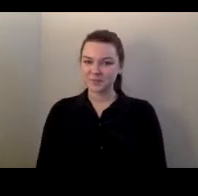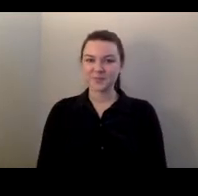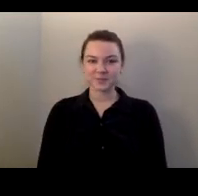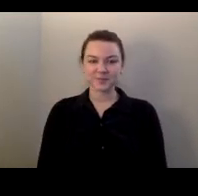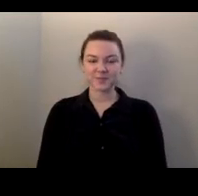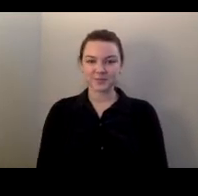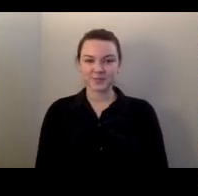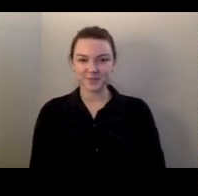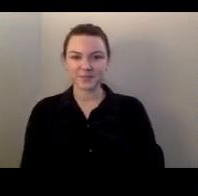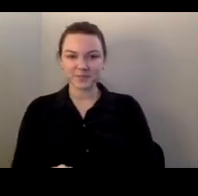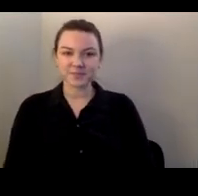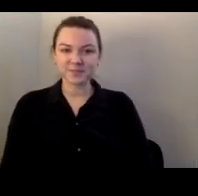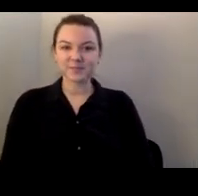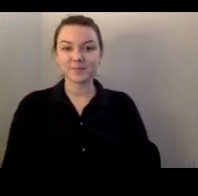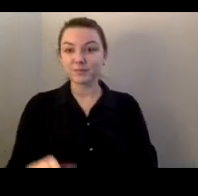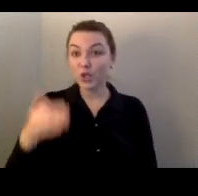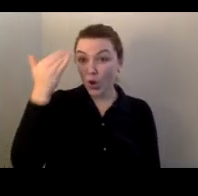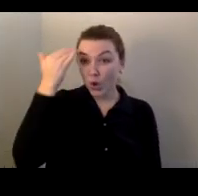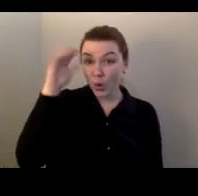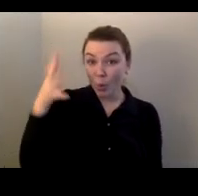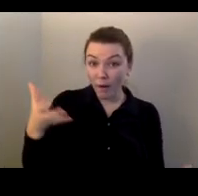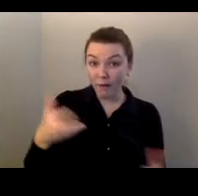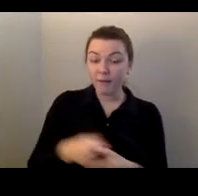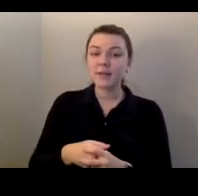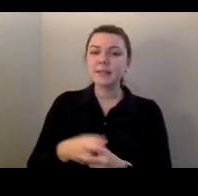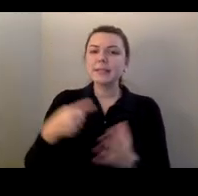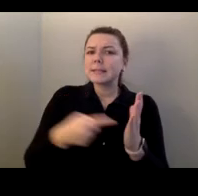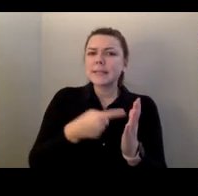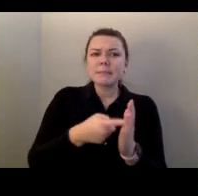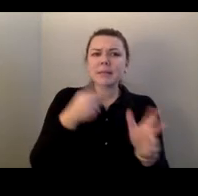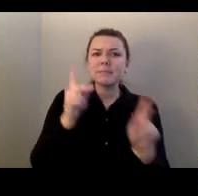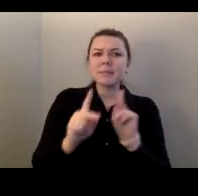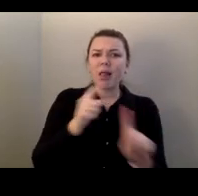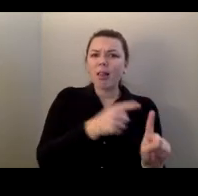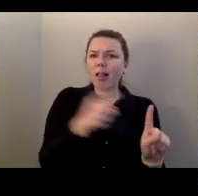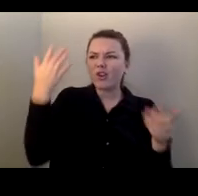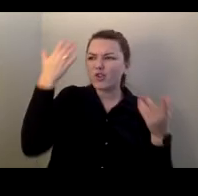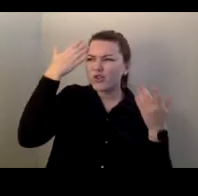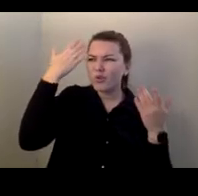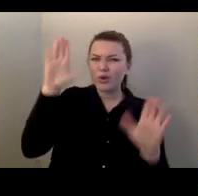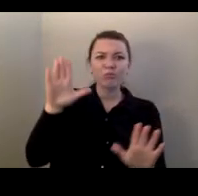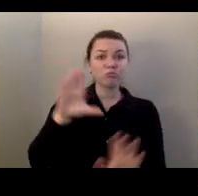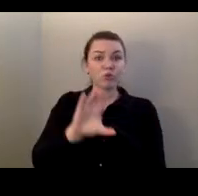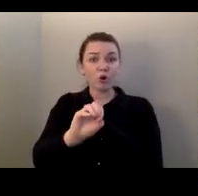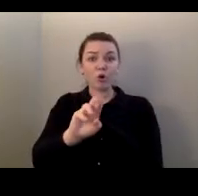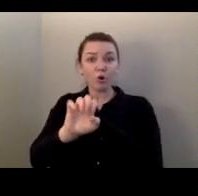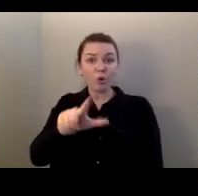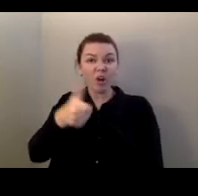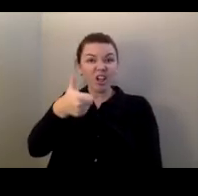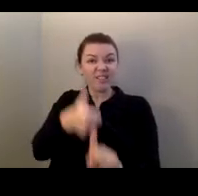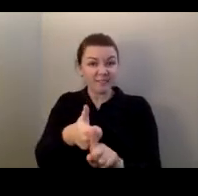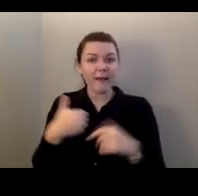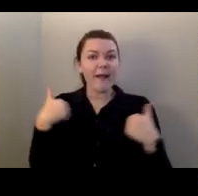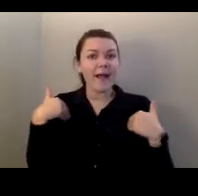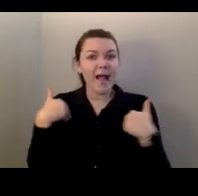So you know what? Sometimes people do not... There's other people that don't know that these are animals because with their hard surfaces,